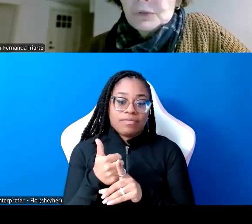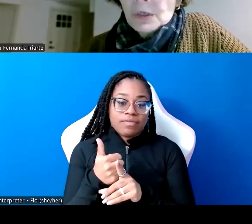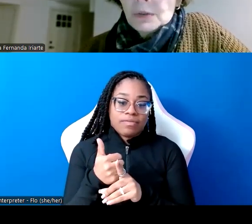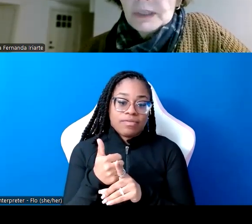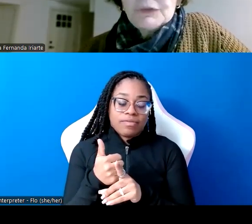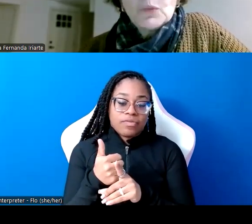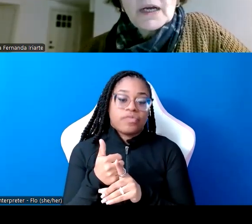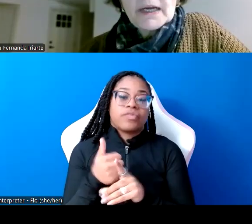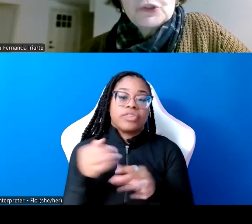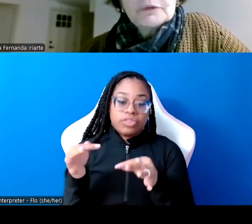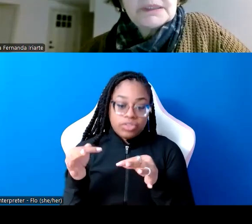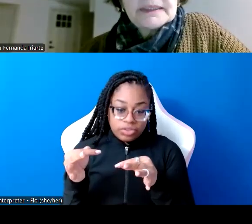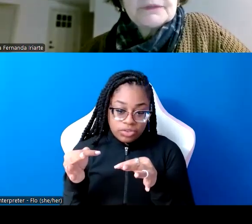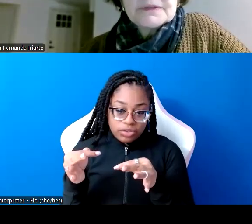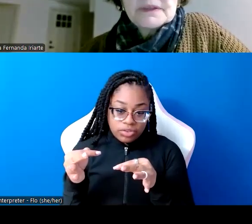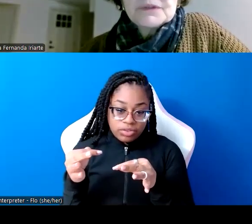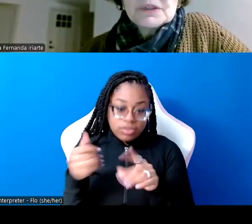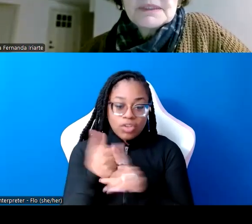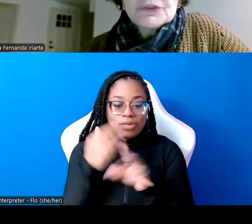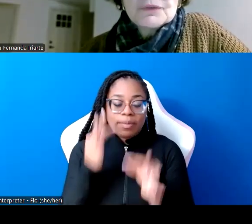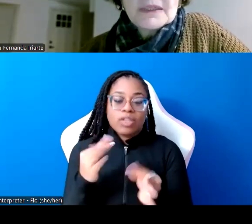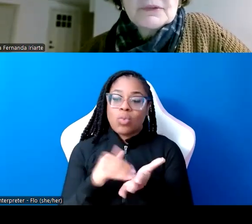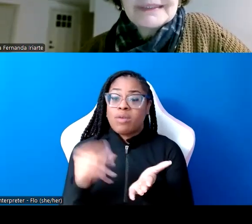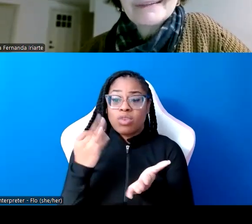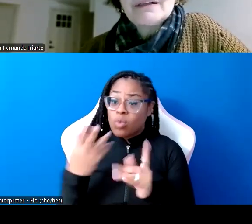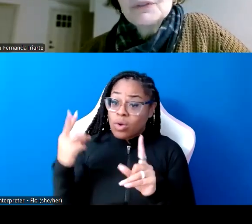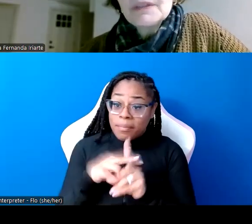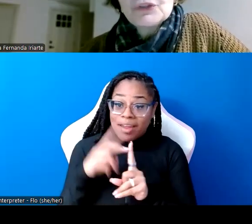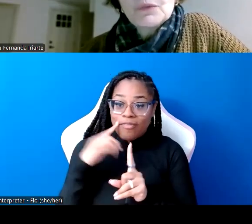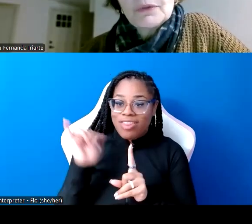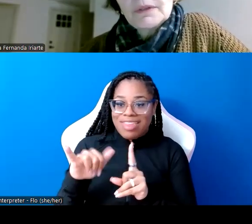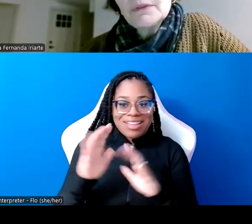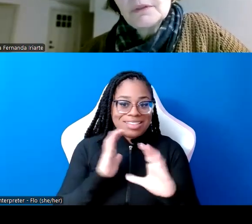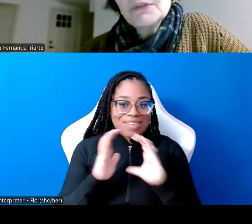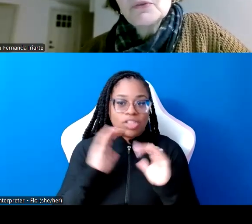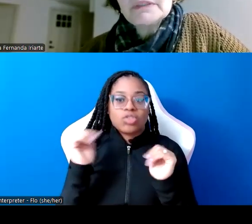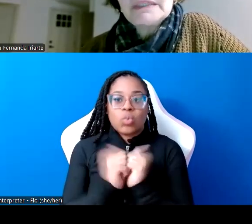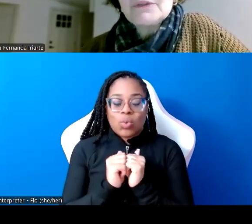So if you want to apply for the Self-Determination waiver, it's a conversation with the service coordinator